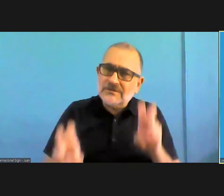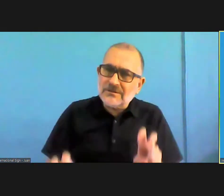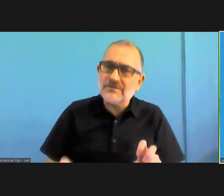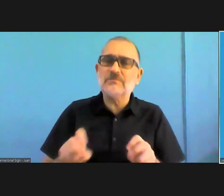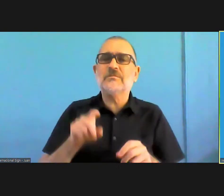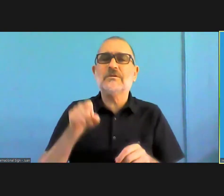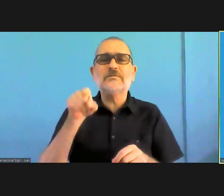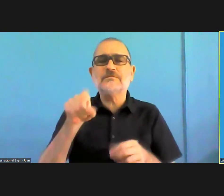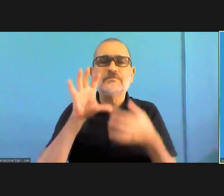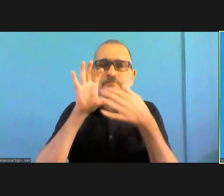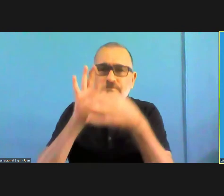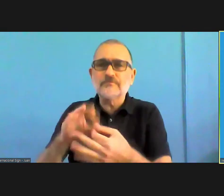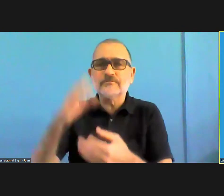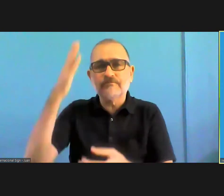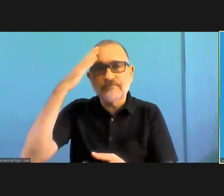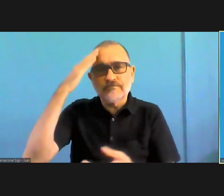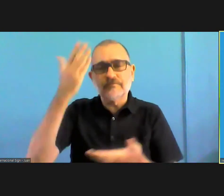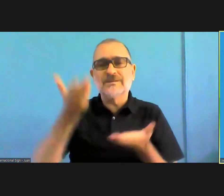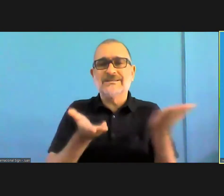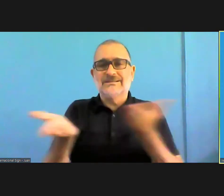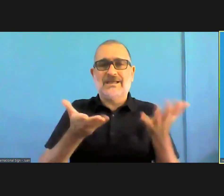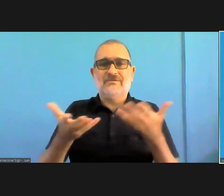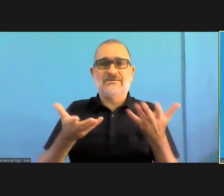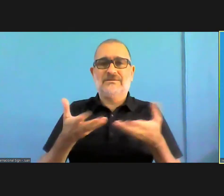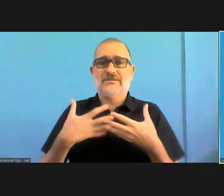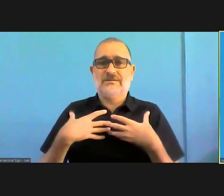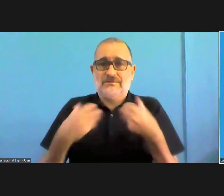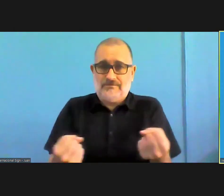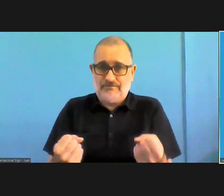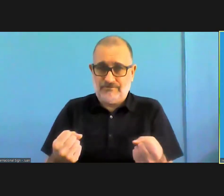And also to improve preparedness to public health emergencies.